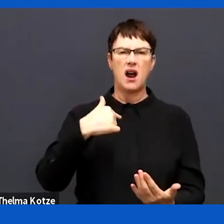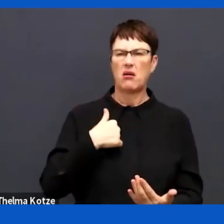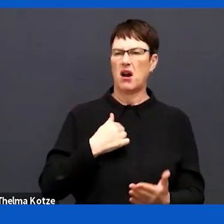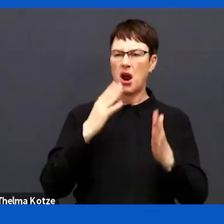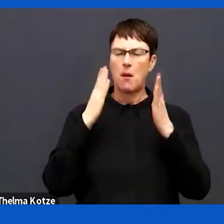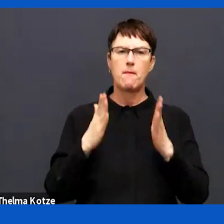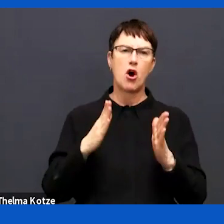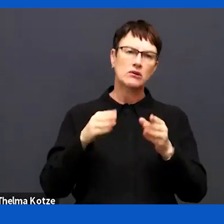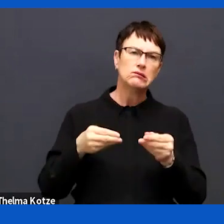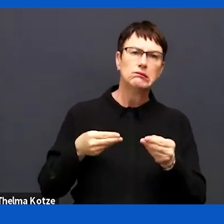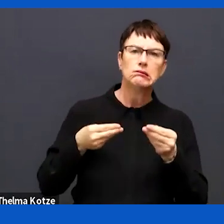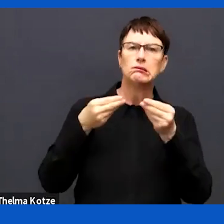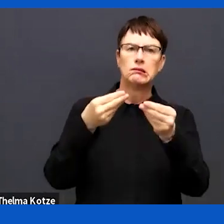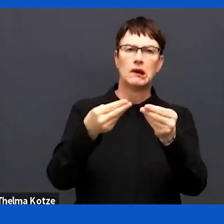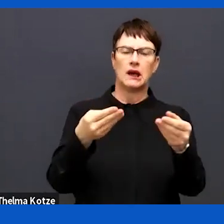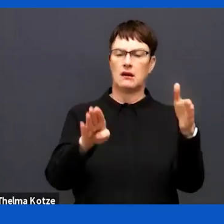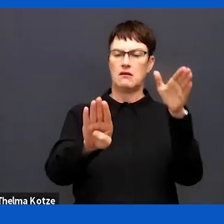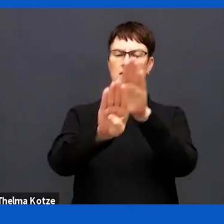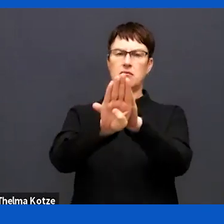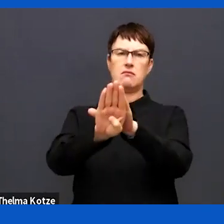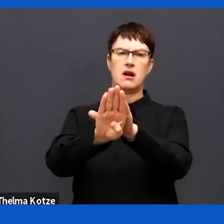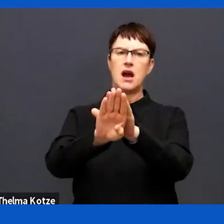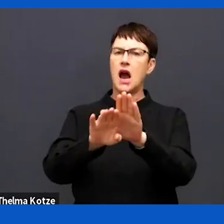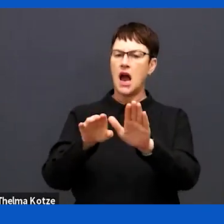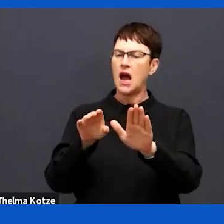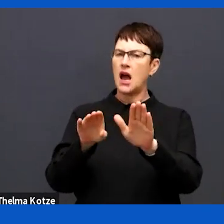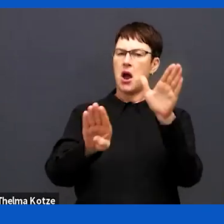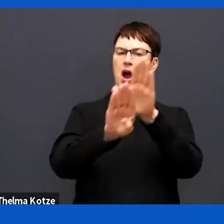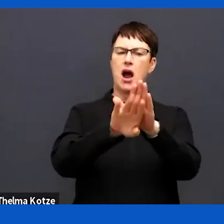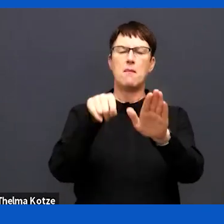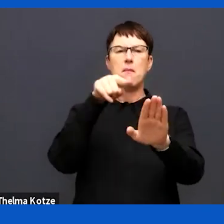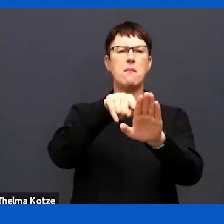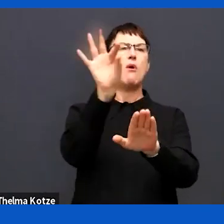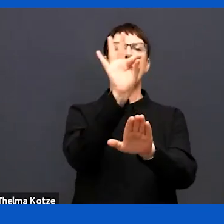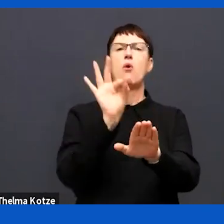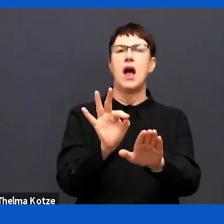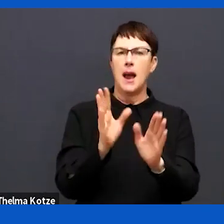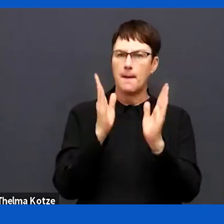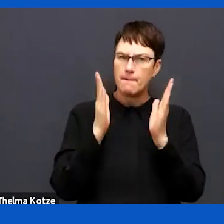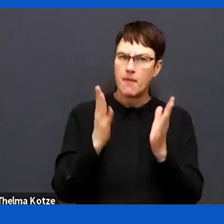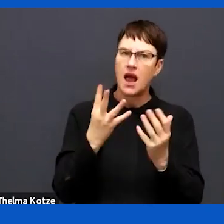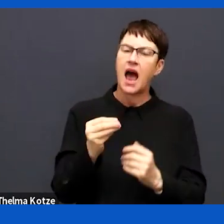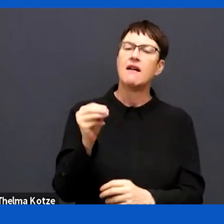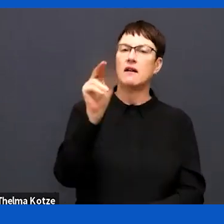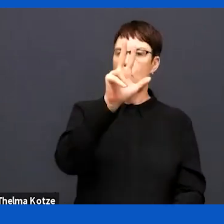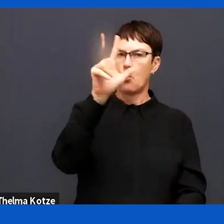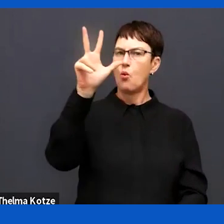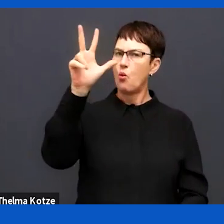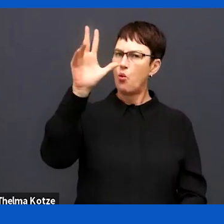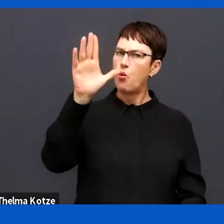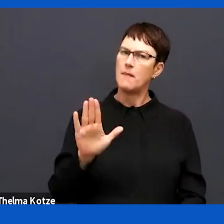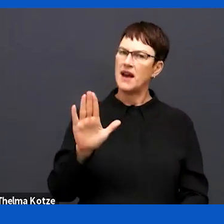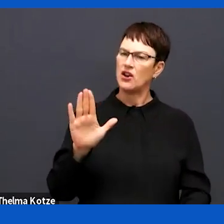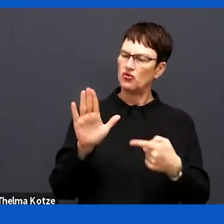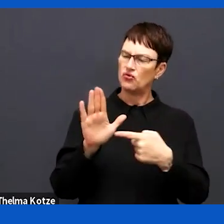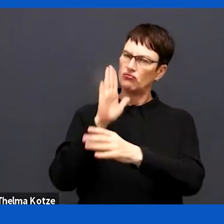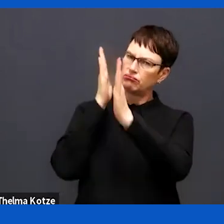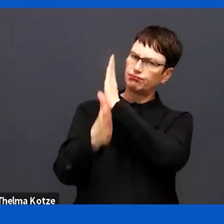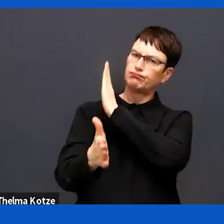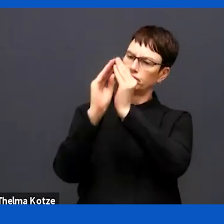can directly provide directly website accessible. Yes. The main issue is this one ... the topic